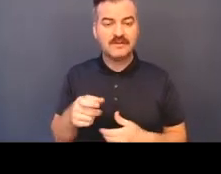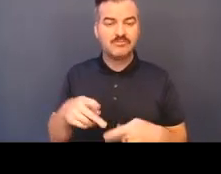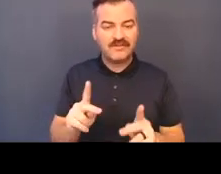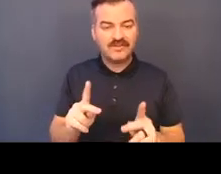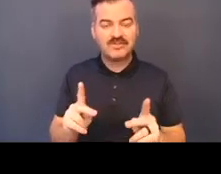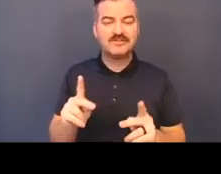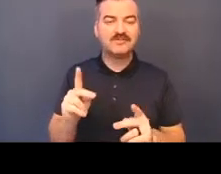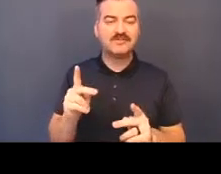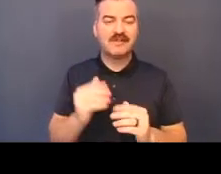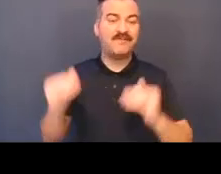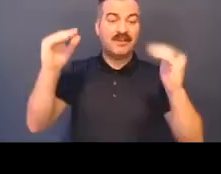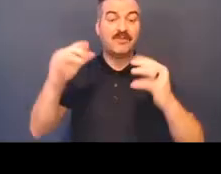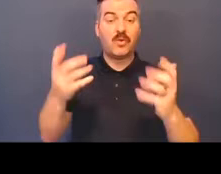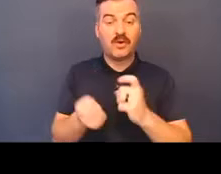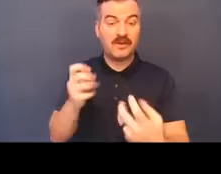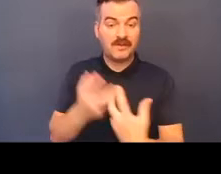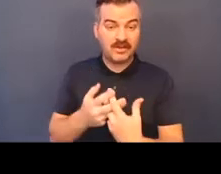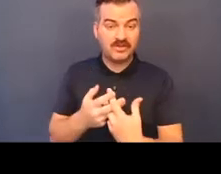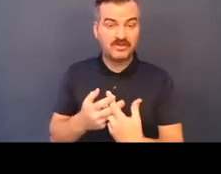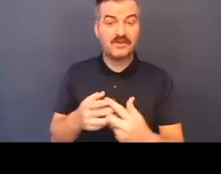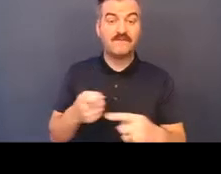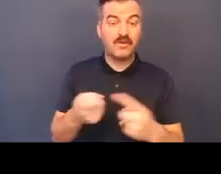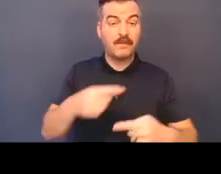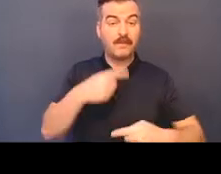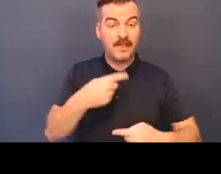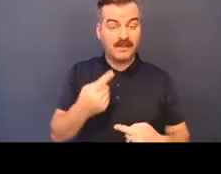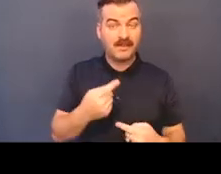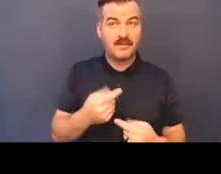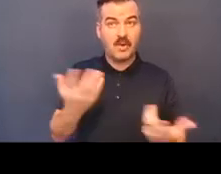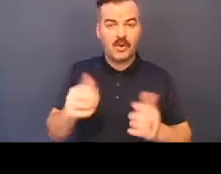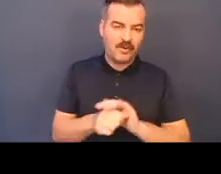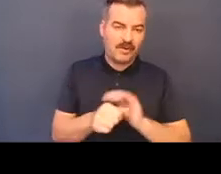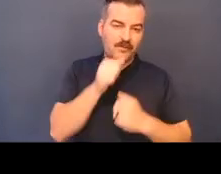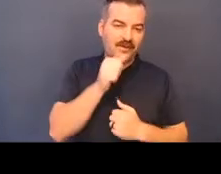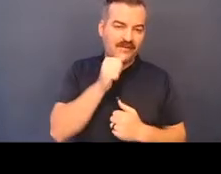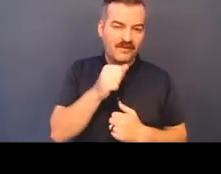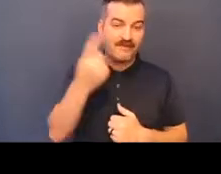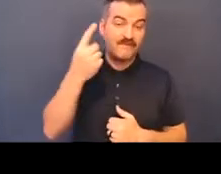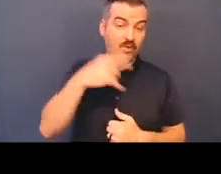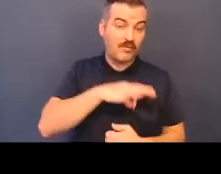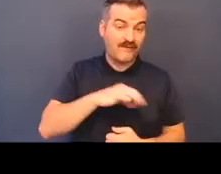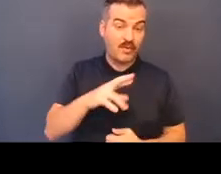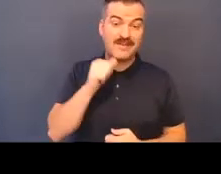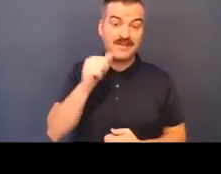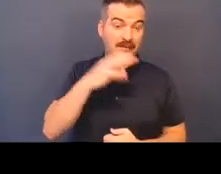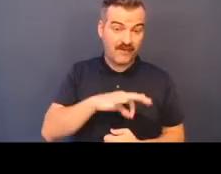accommodations provided by a public or private for profit or non for profit entity or any